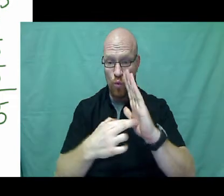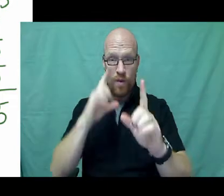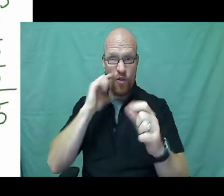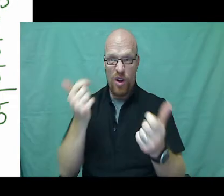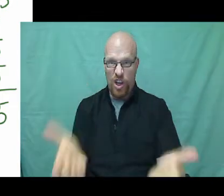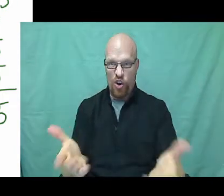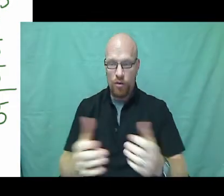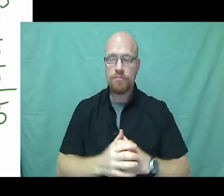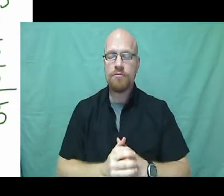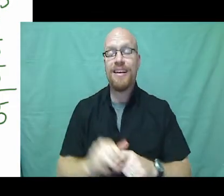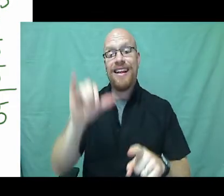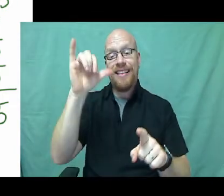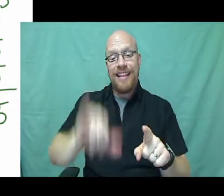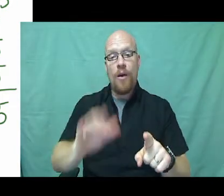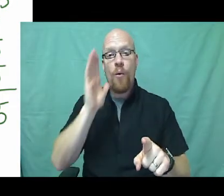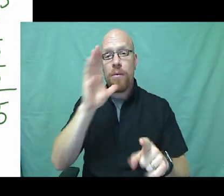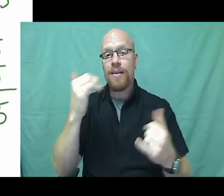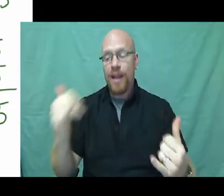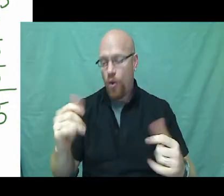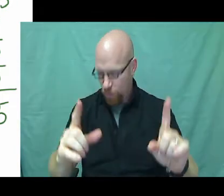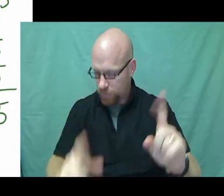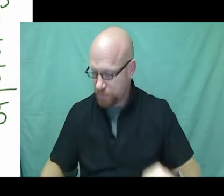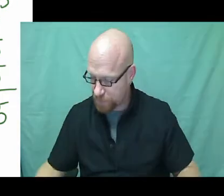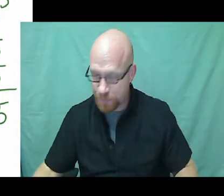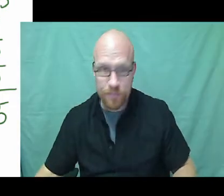We have the third and last rule we have is going to be, show that next.